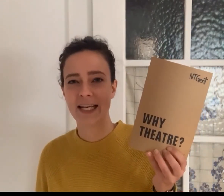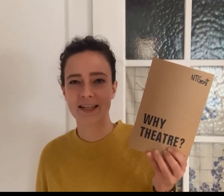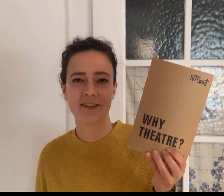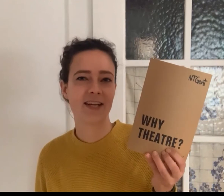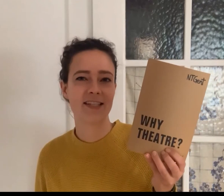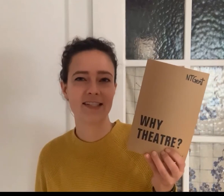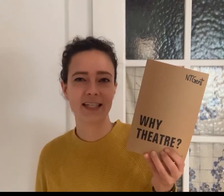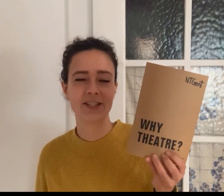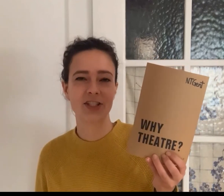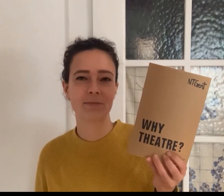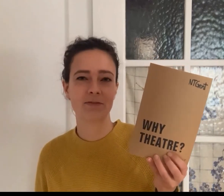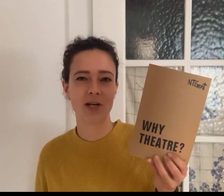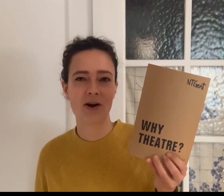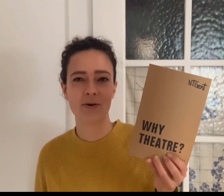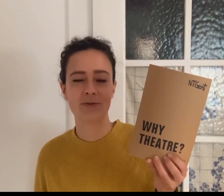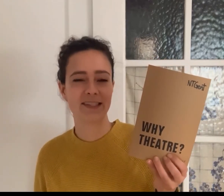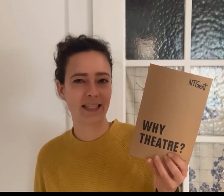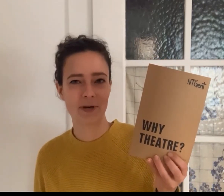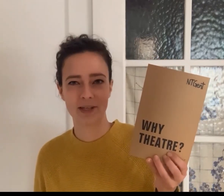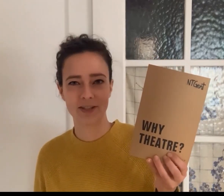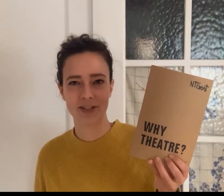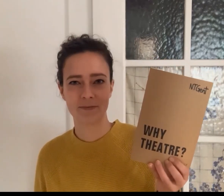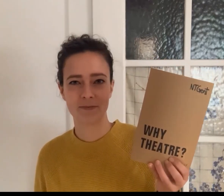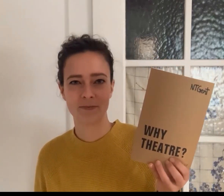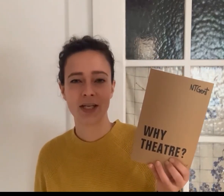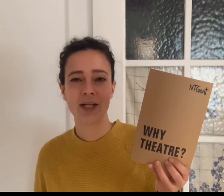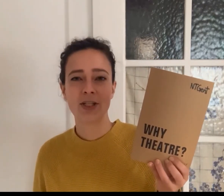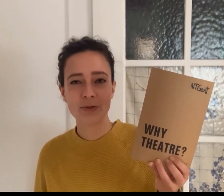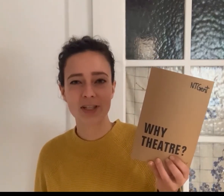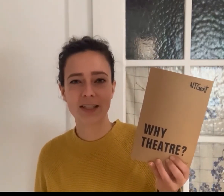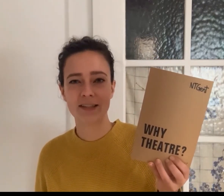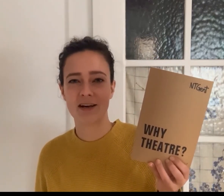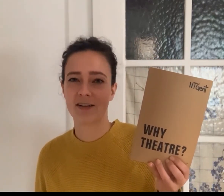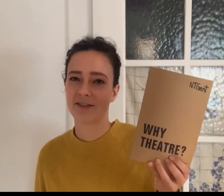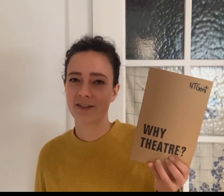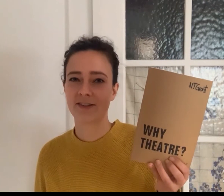under the artistic leadership of Milo Rau recently published. Usually the answers are